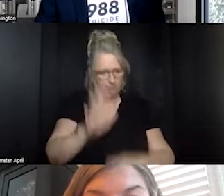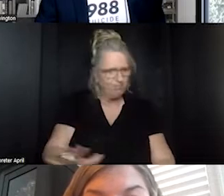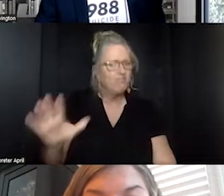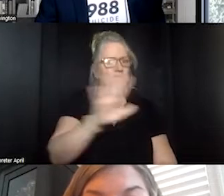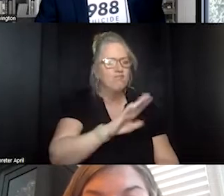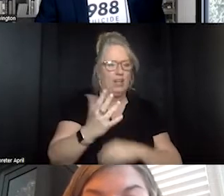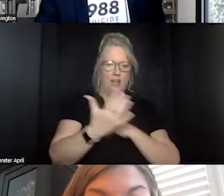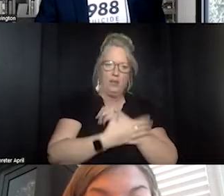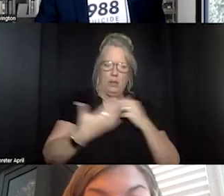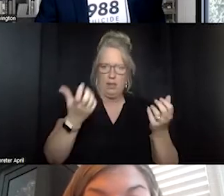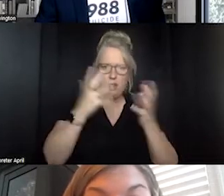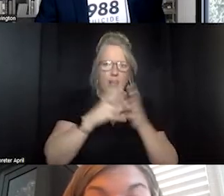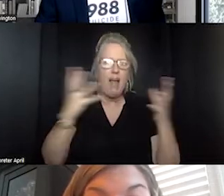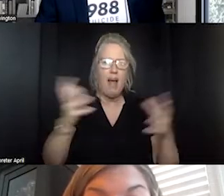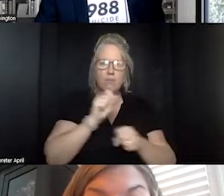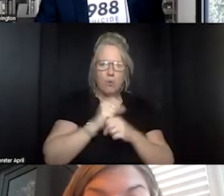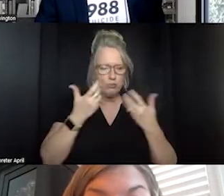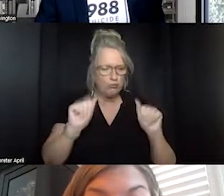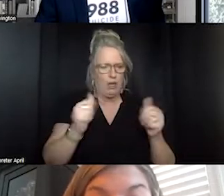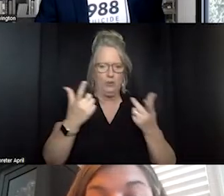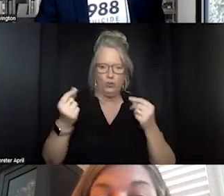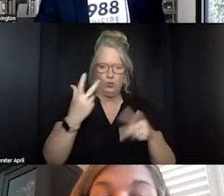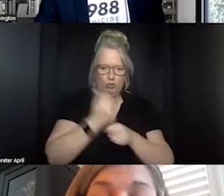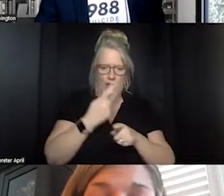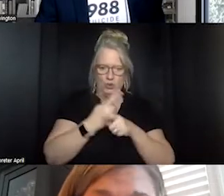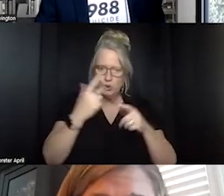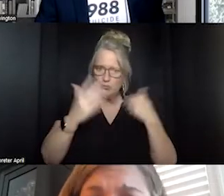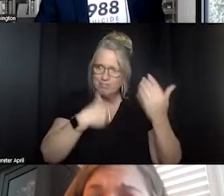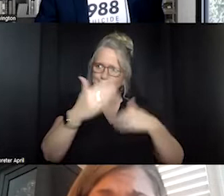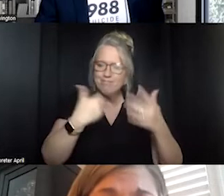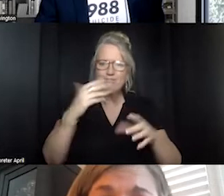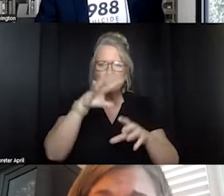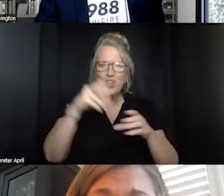A LOT OF WORK TO DO. TRYING TO KEEP THAT NOISE AND VOLUME UP. SORRY, KEEP SEEING QUOTES FROM